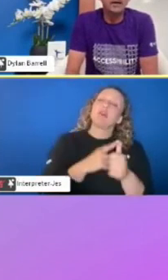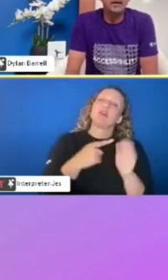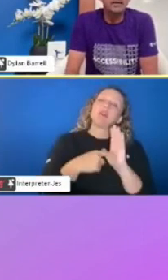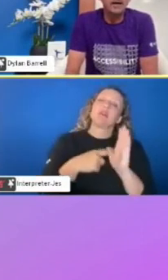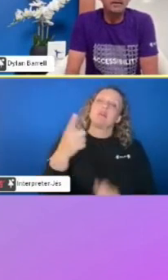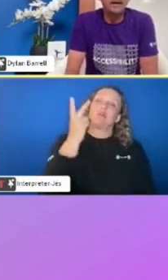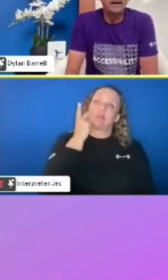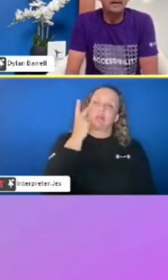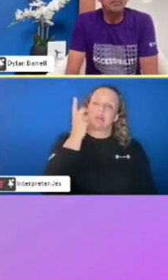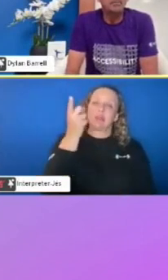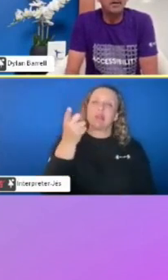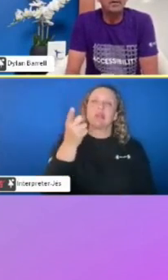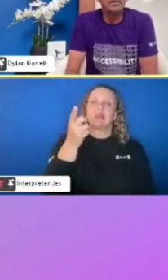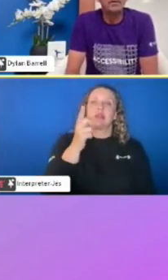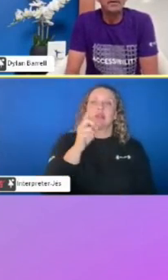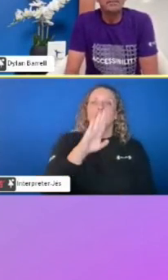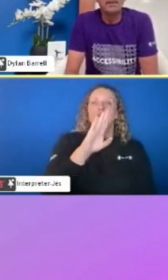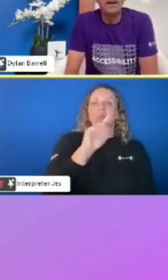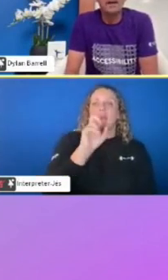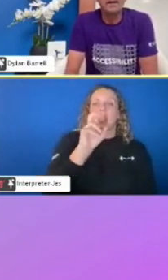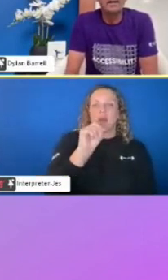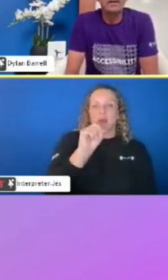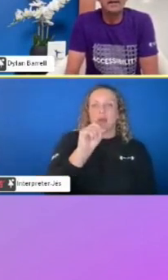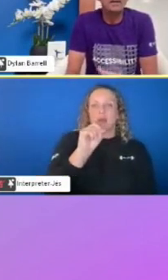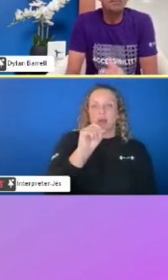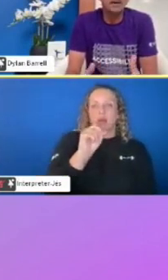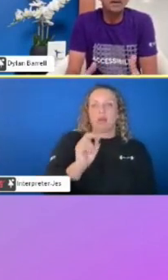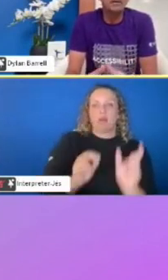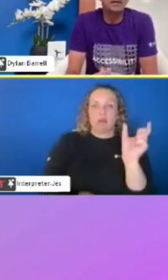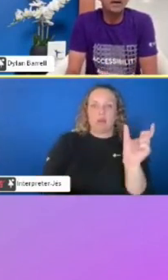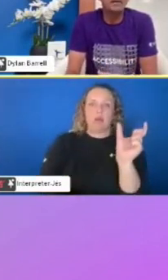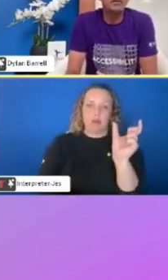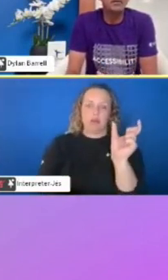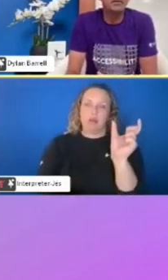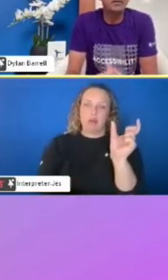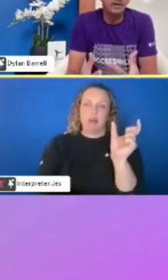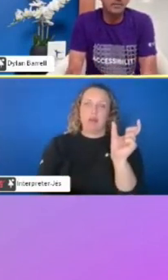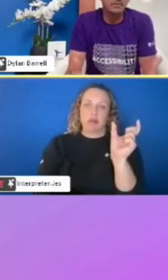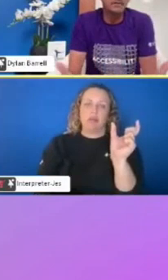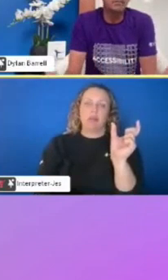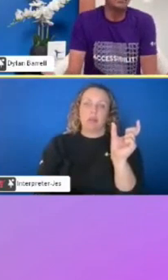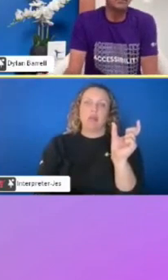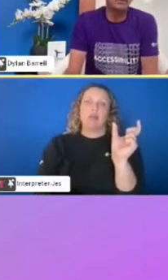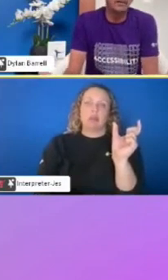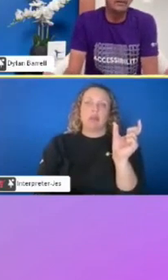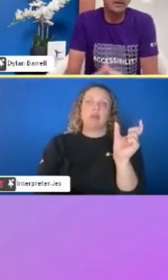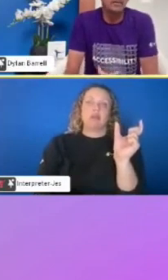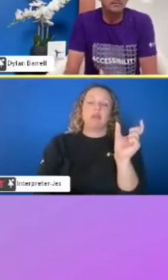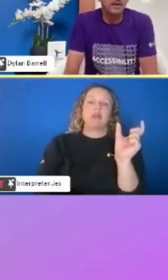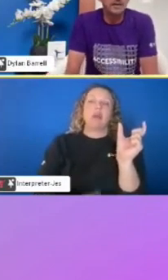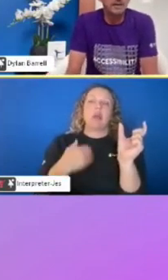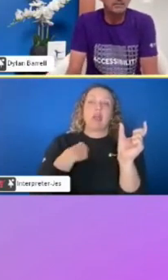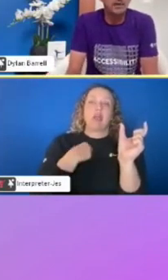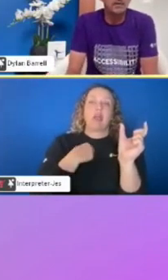is a button component that is built to implement, most of the time when you implement button components